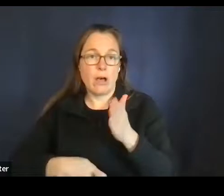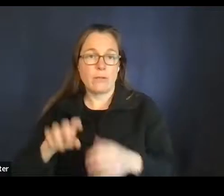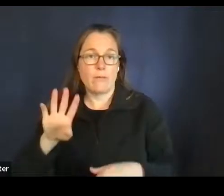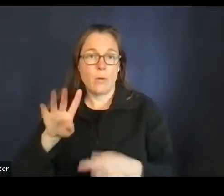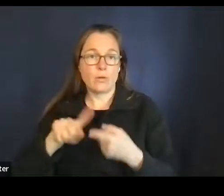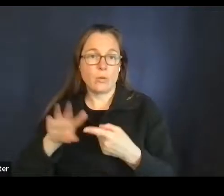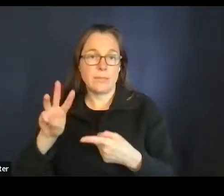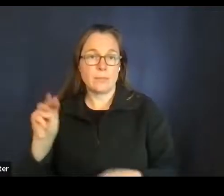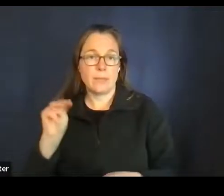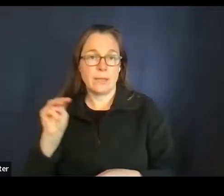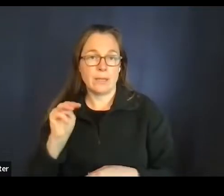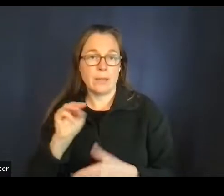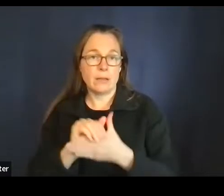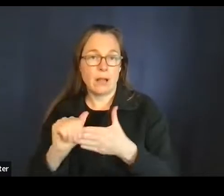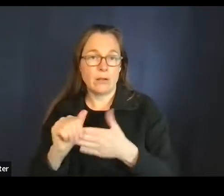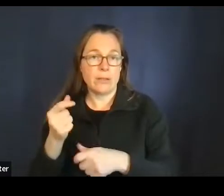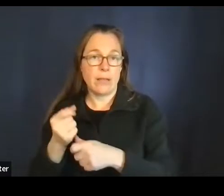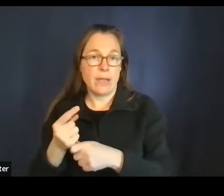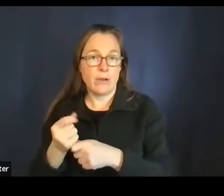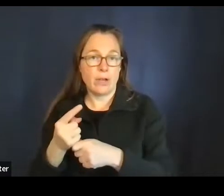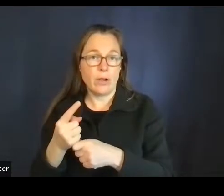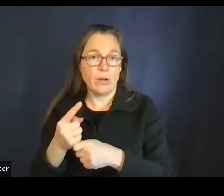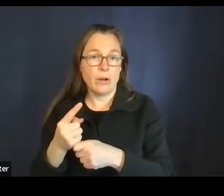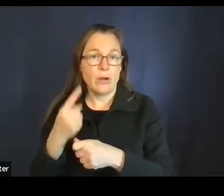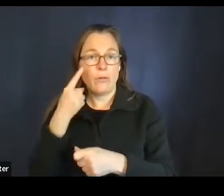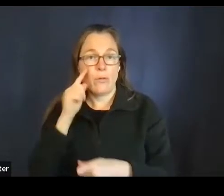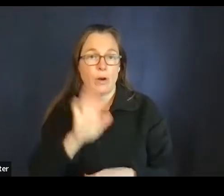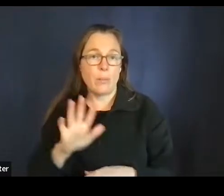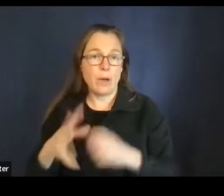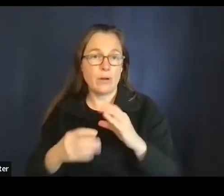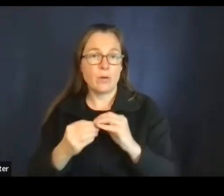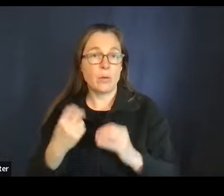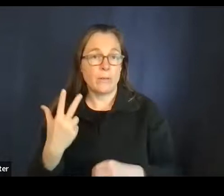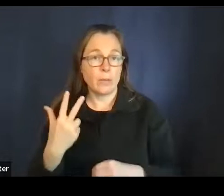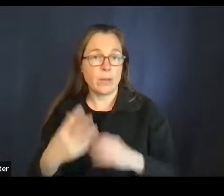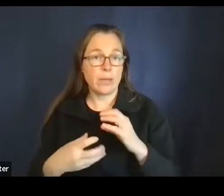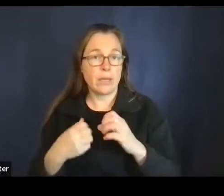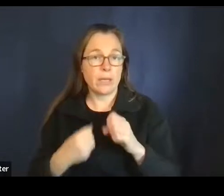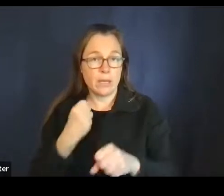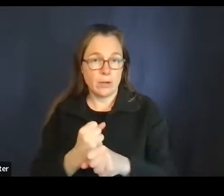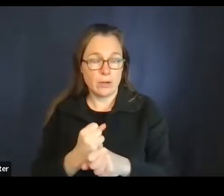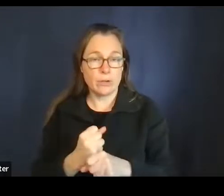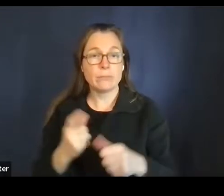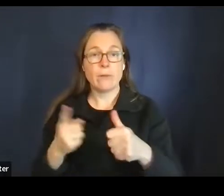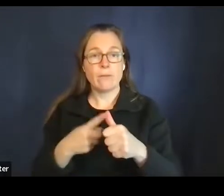to 6 million dollars a year over each year for about three years. The initial cost estimates,